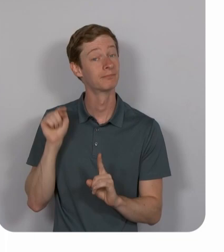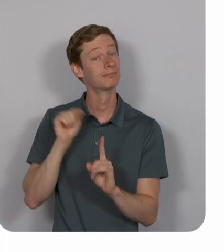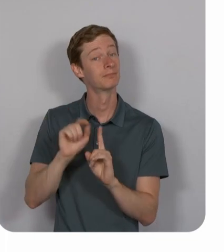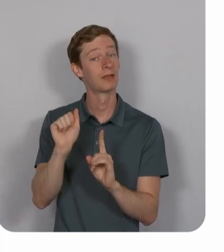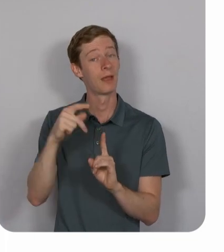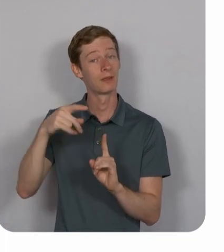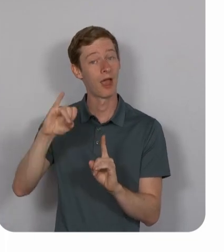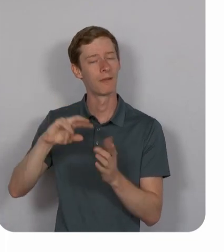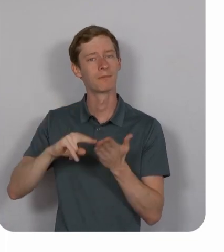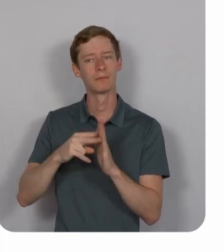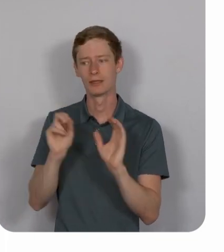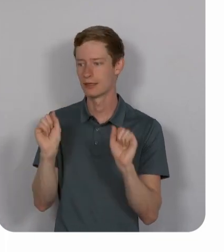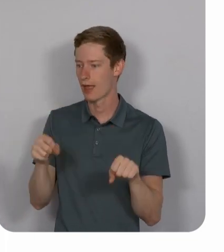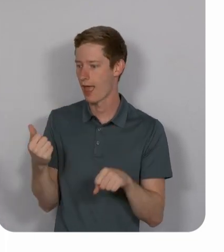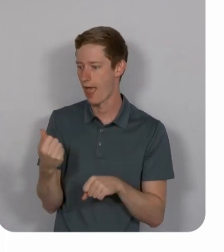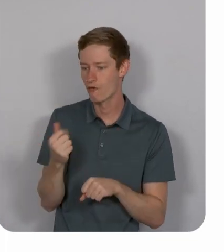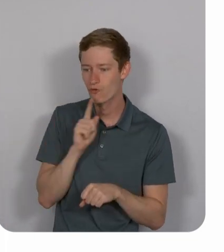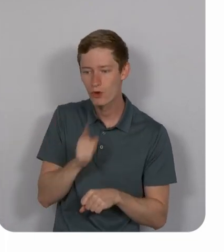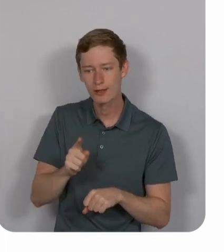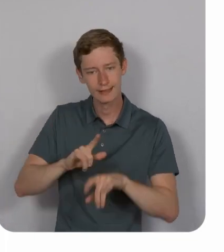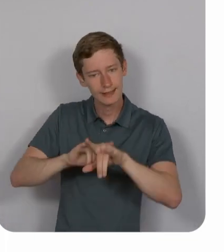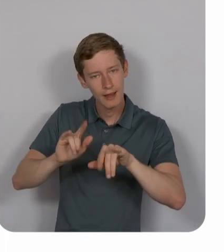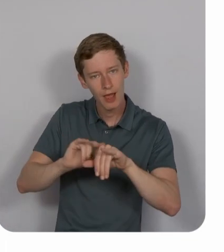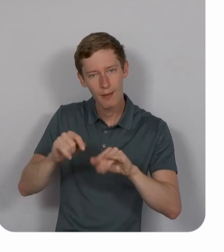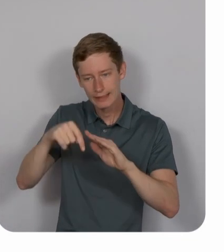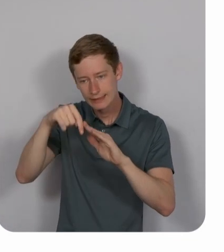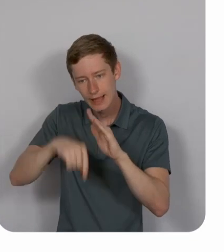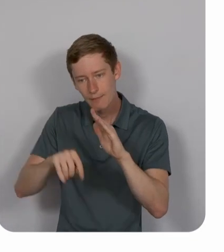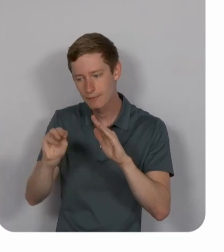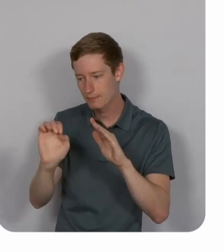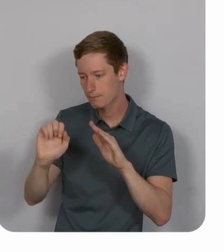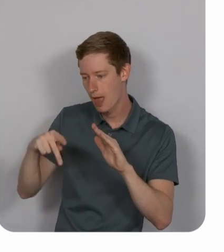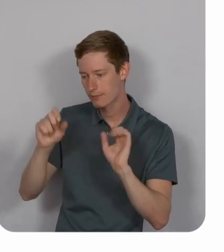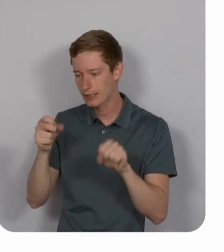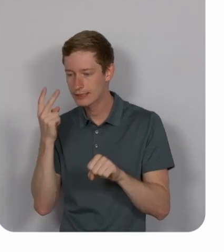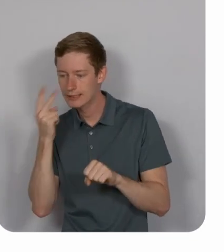a real time depth map allowing you to occlude objects based on that dynamic information.